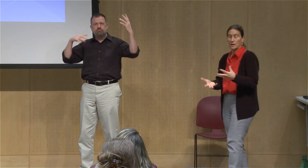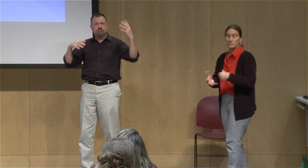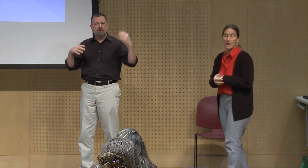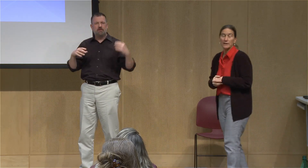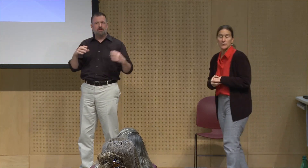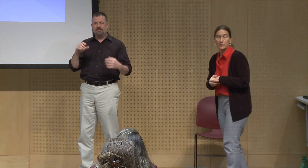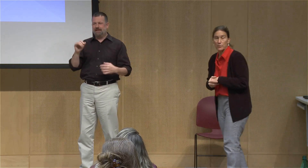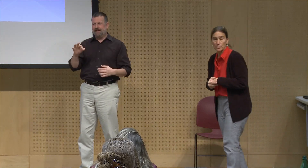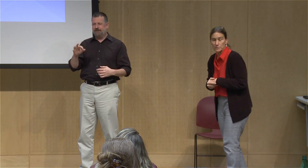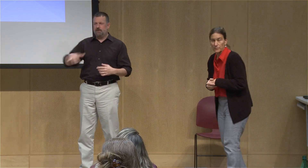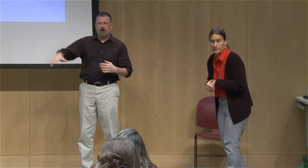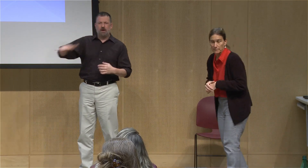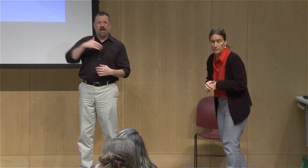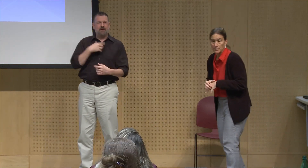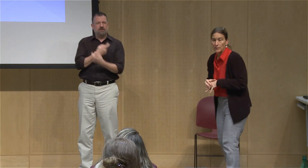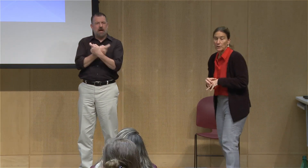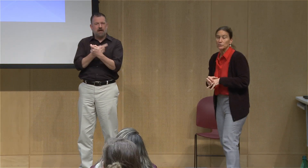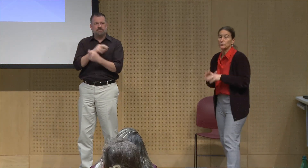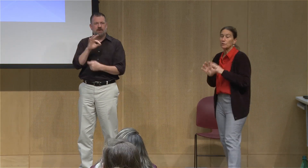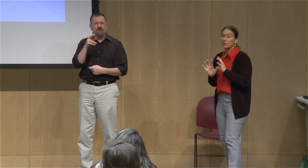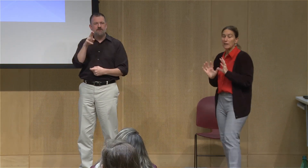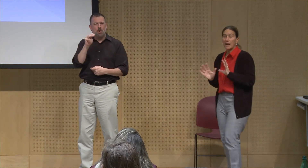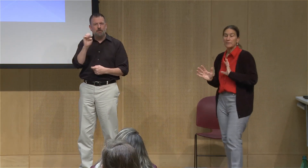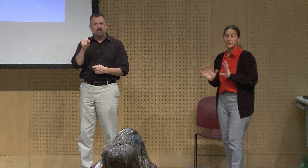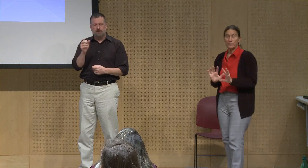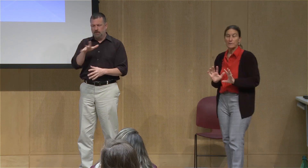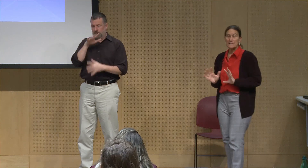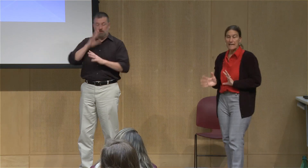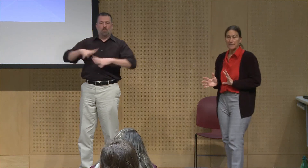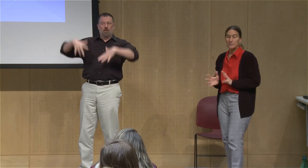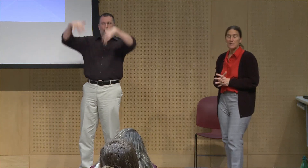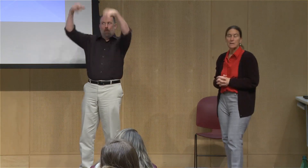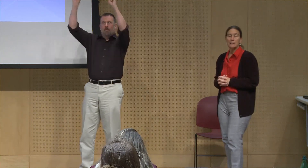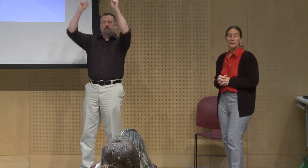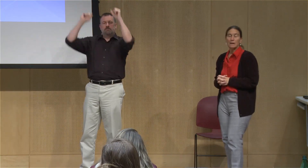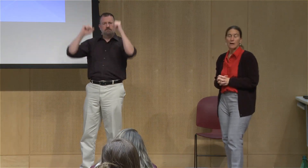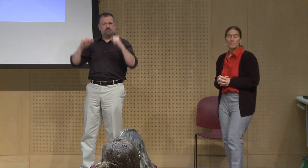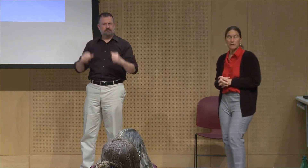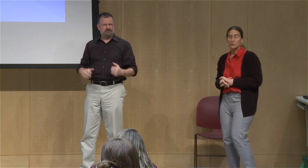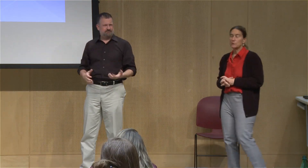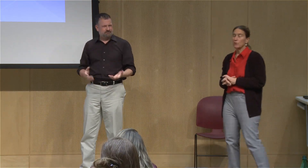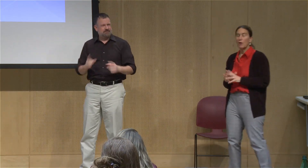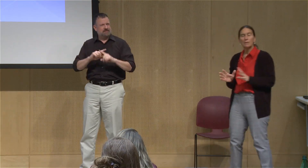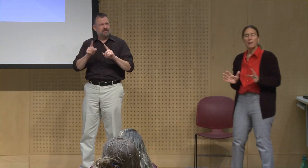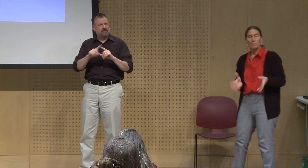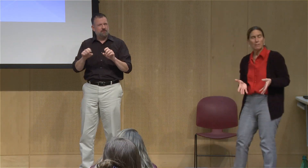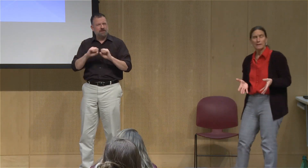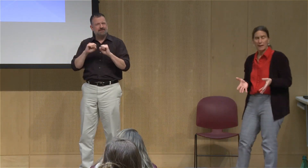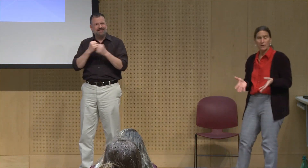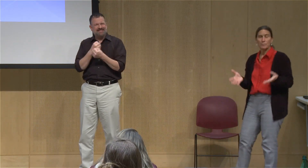UM, TOXIC FUMES, FOR EXAMPLE. SO IT'S A LOT OF DIFFERENT SAFETY, UM, ISSUES THAT ARE ALL ABOUT PUBLIC HEALTH,